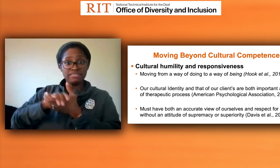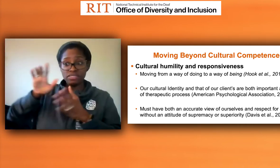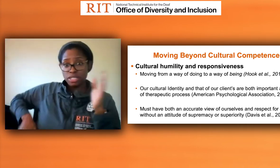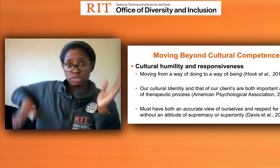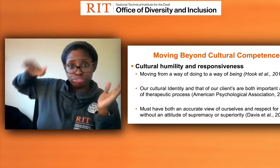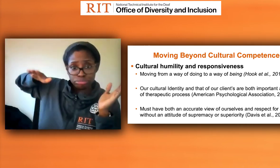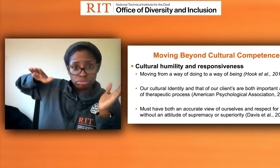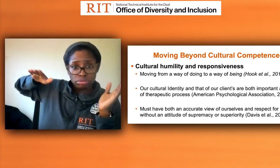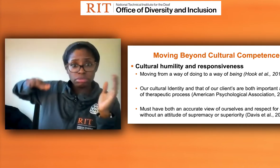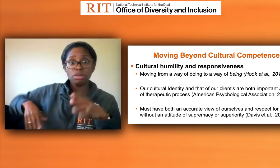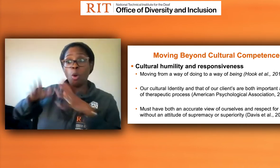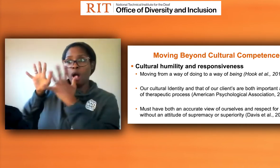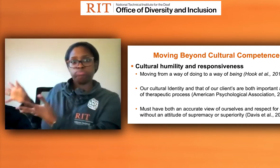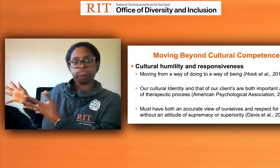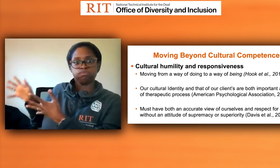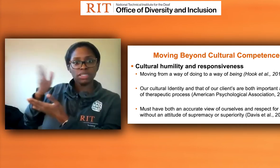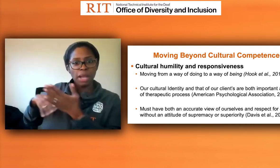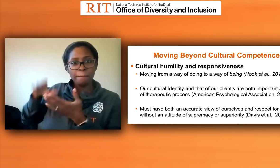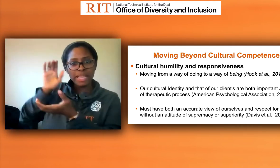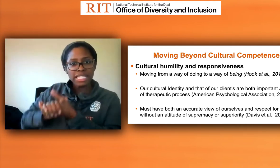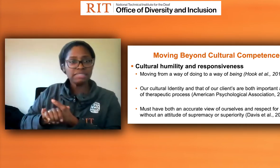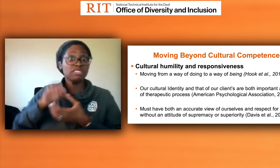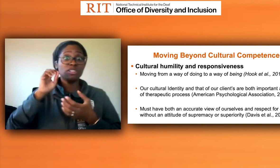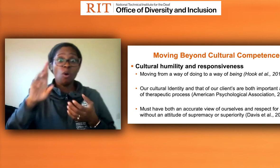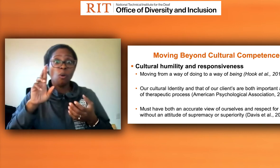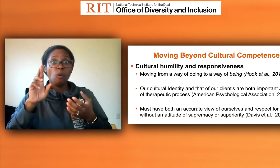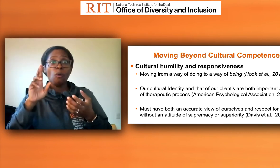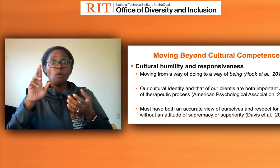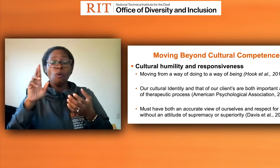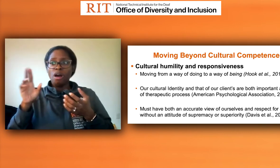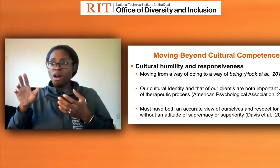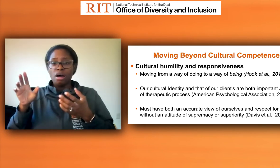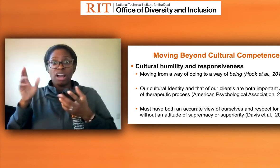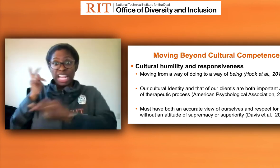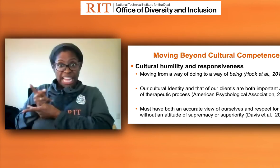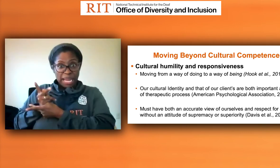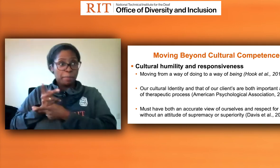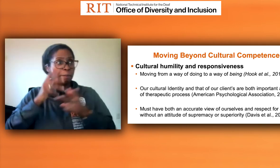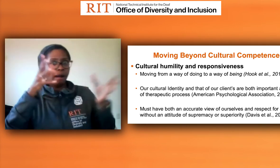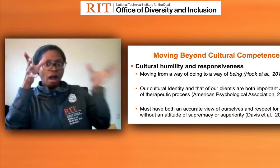perhaps considering belief structures you grew up with, what fits, what doesn't,